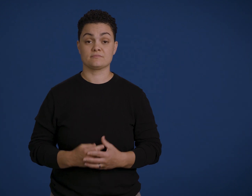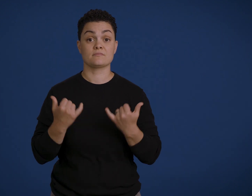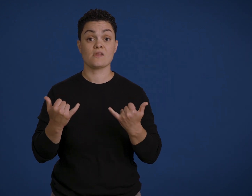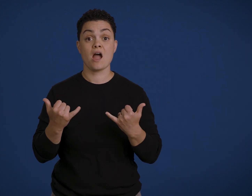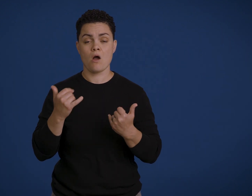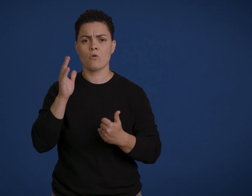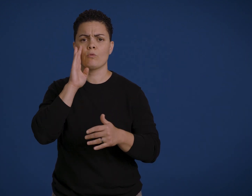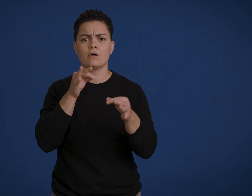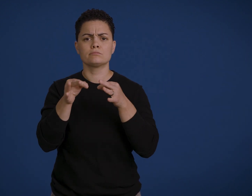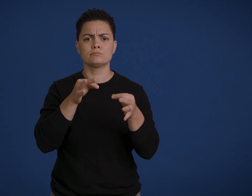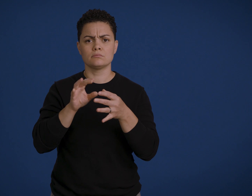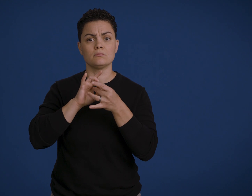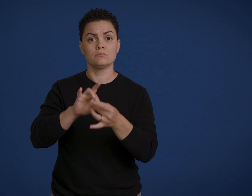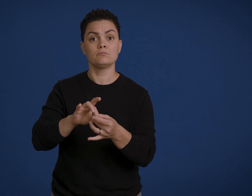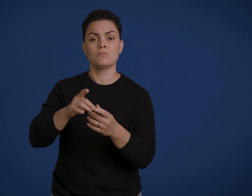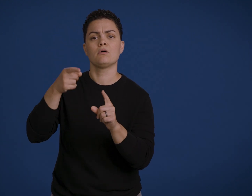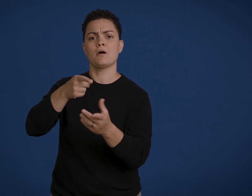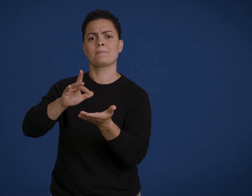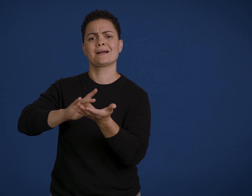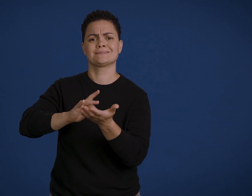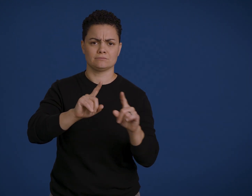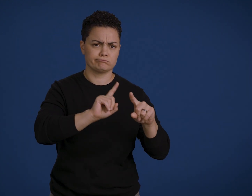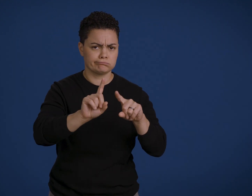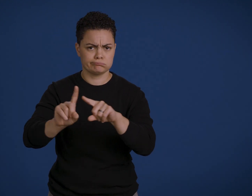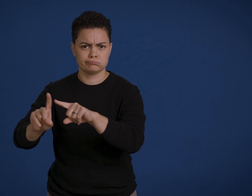The goal of this video is to give you information on medications